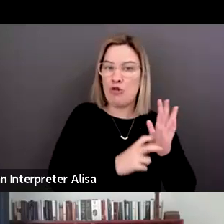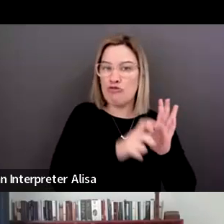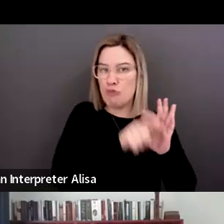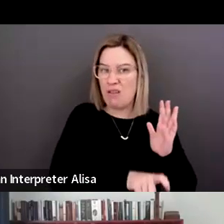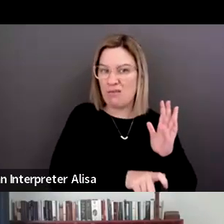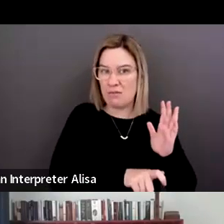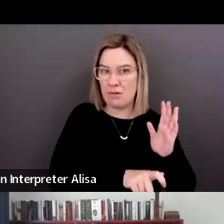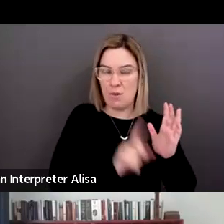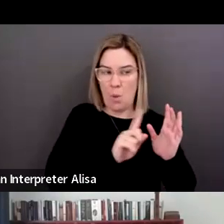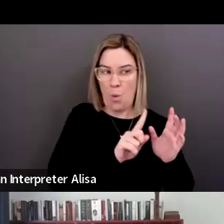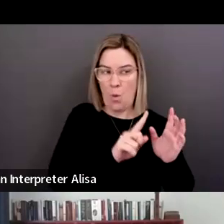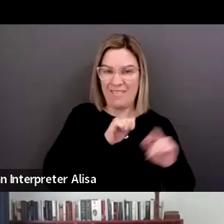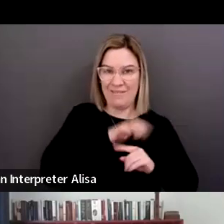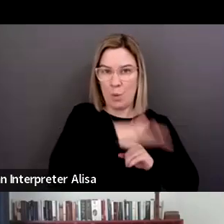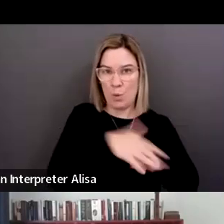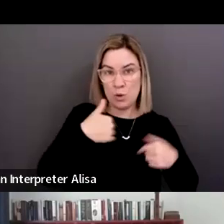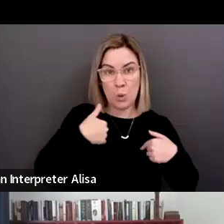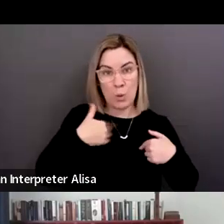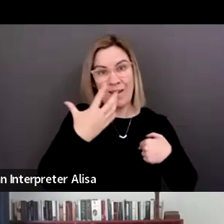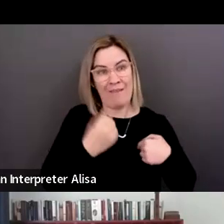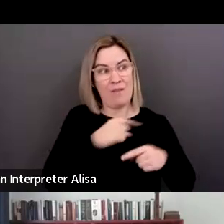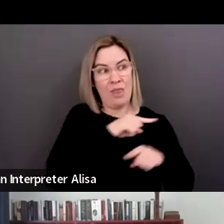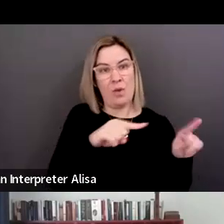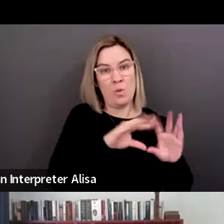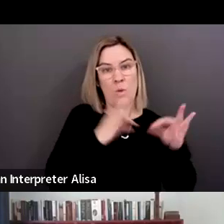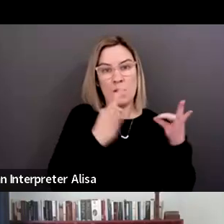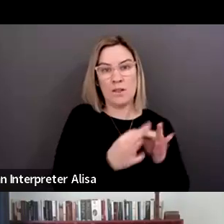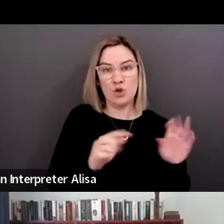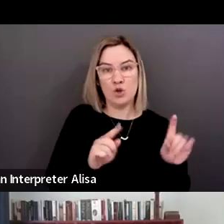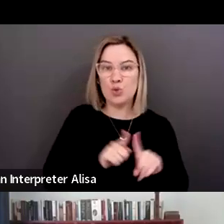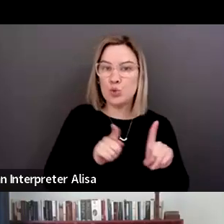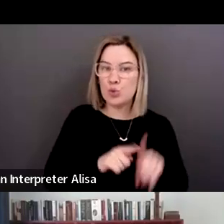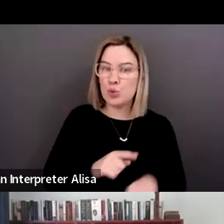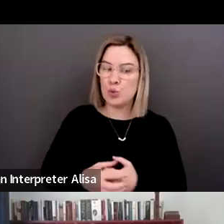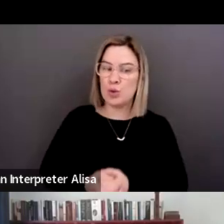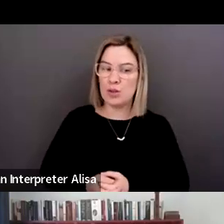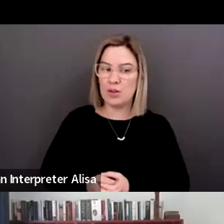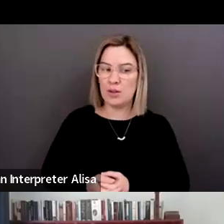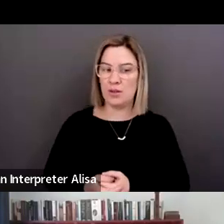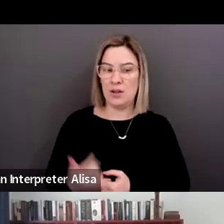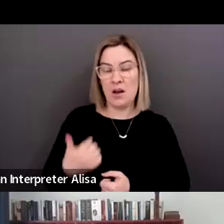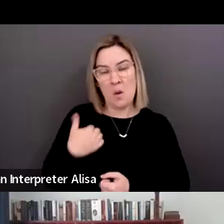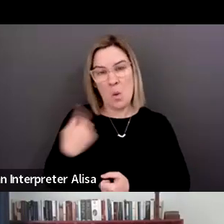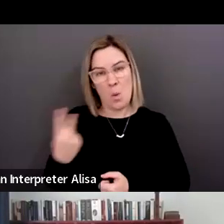independent producers, our proximity to power with organisations sort of